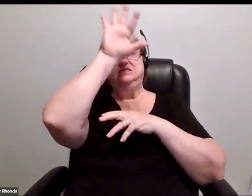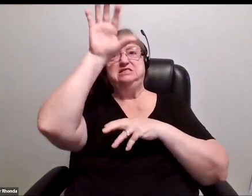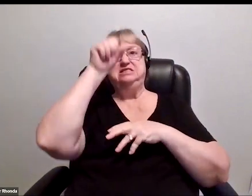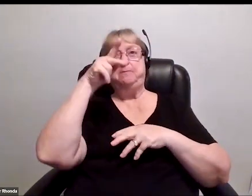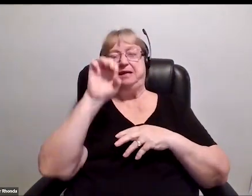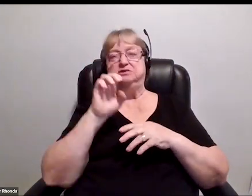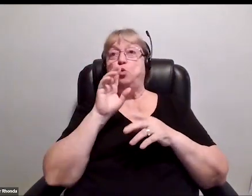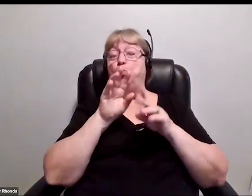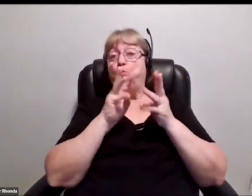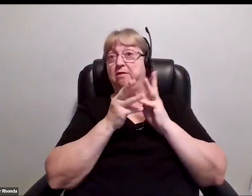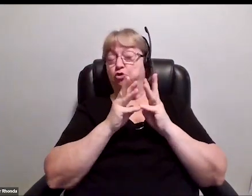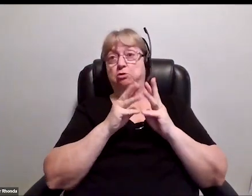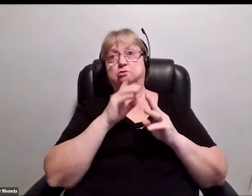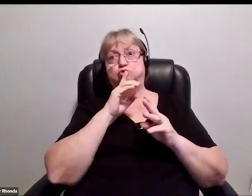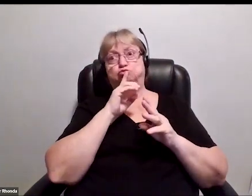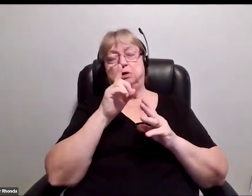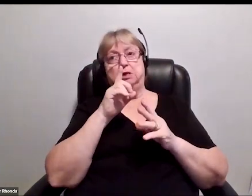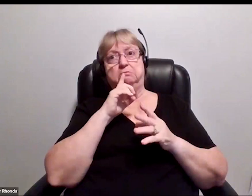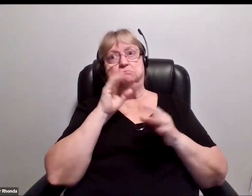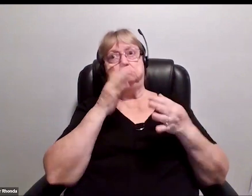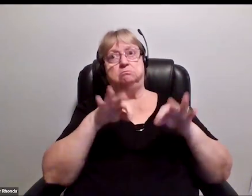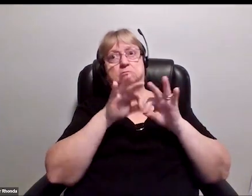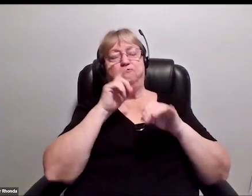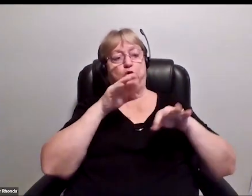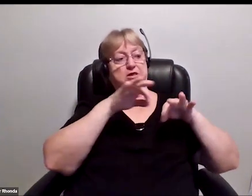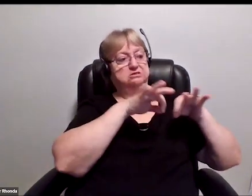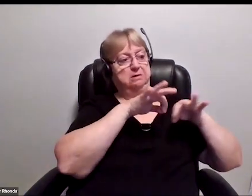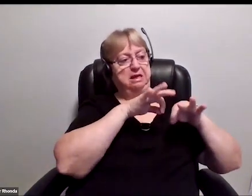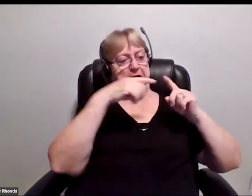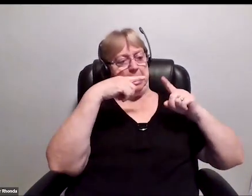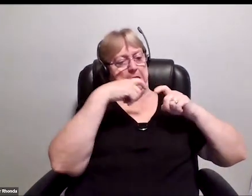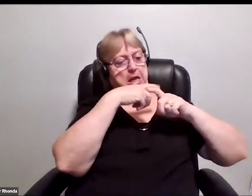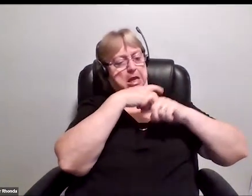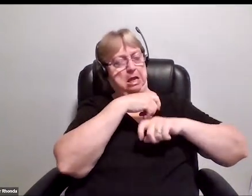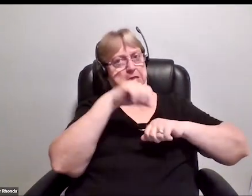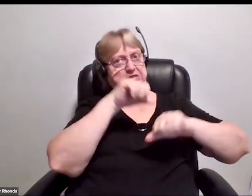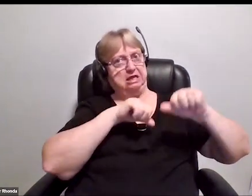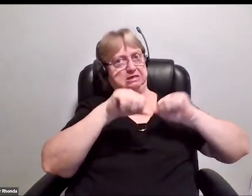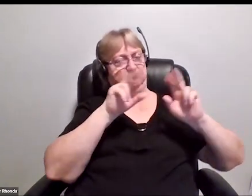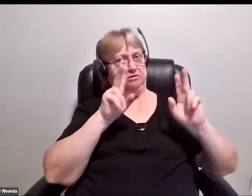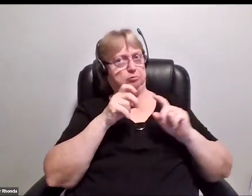complex scientific topics that have to be explained within the school year to high school students